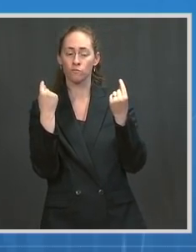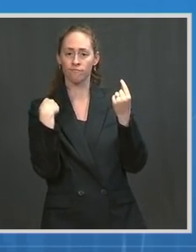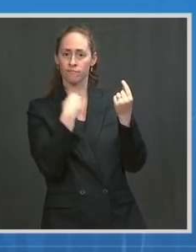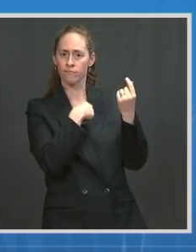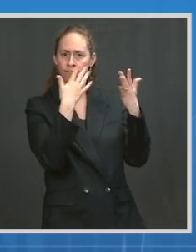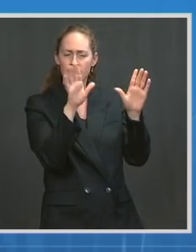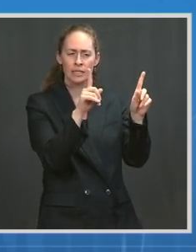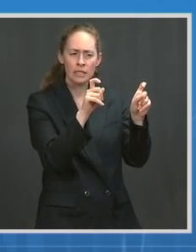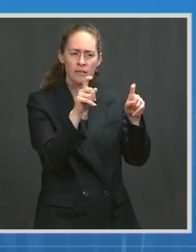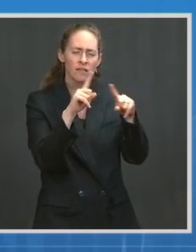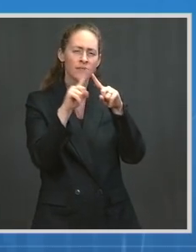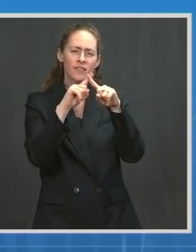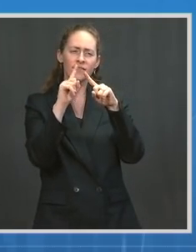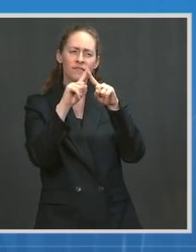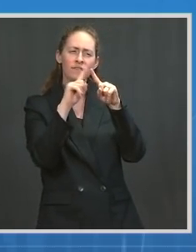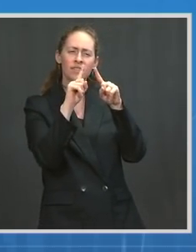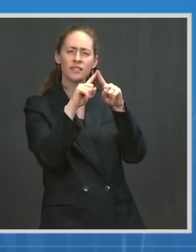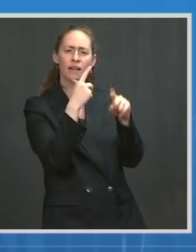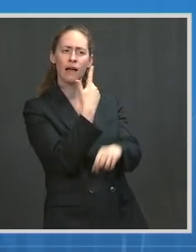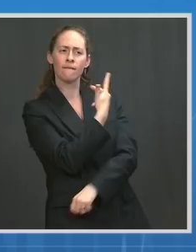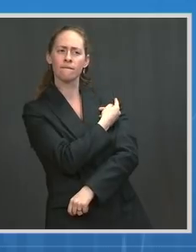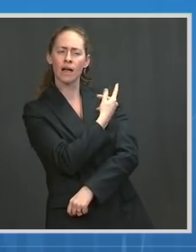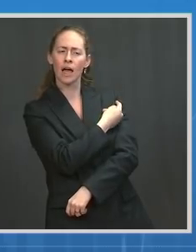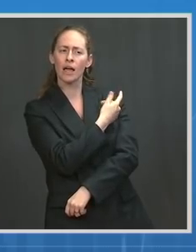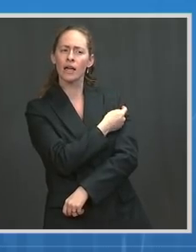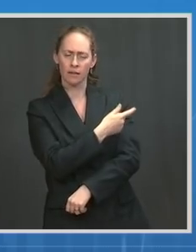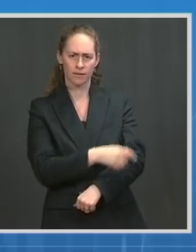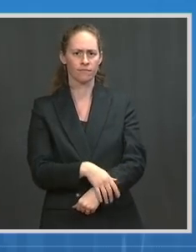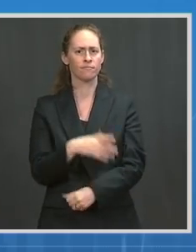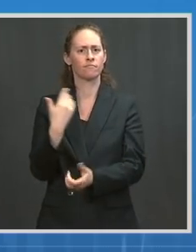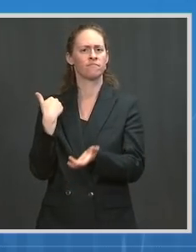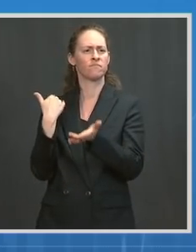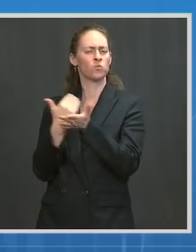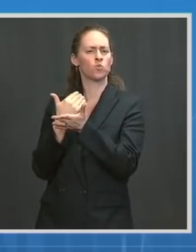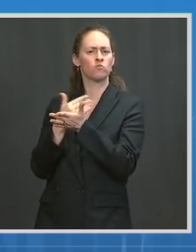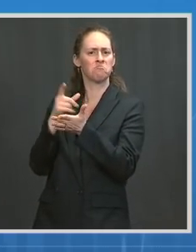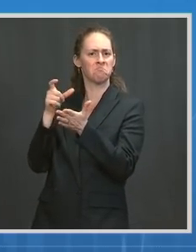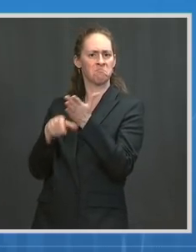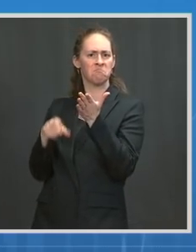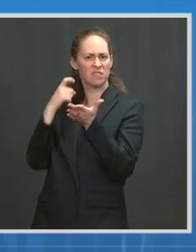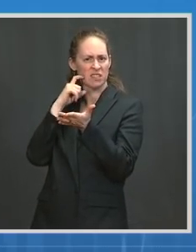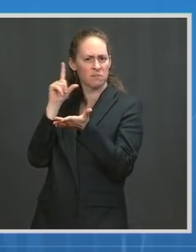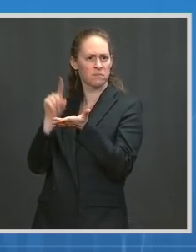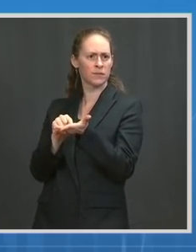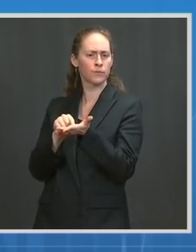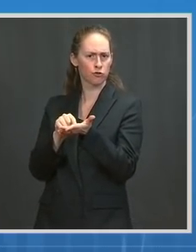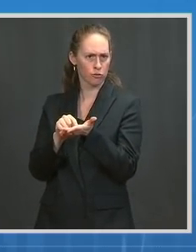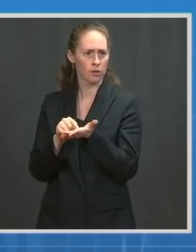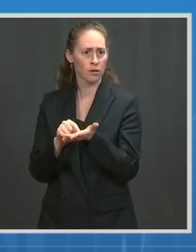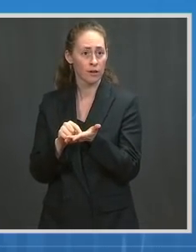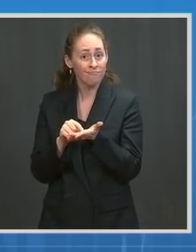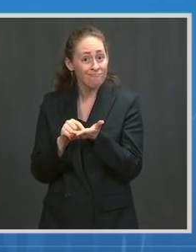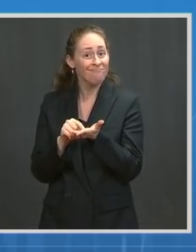that I want to spend just a minute on because it really is potentially exciting, and it is an important proof of concept.